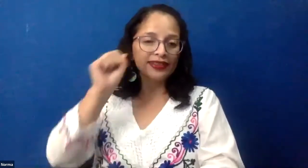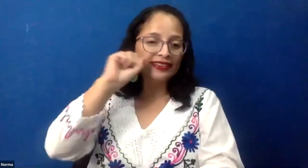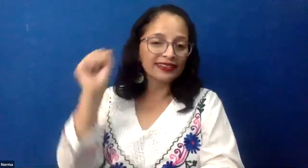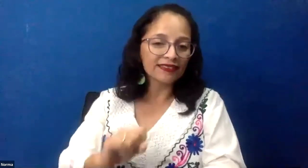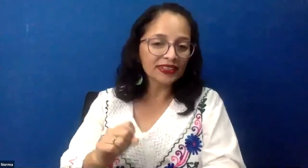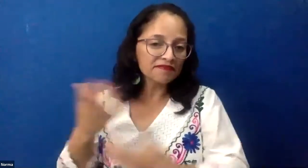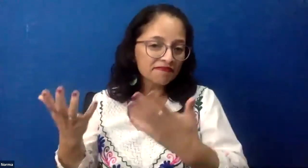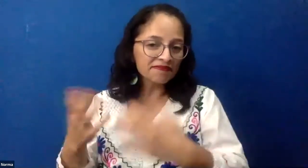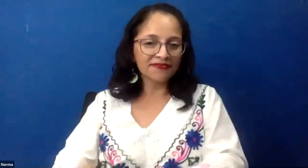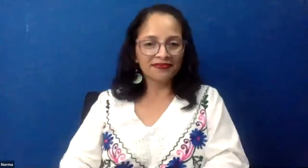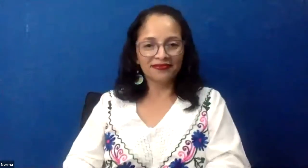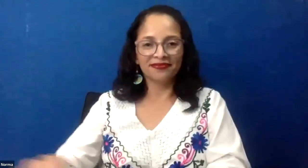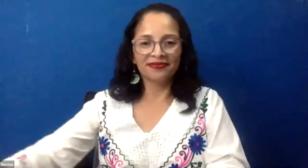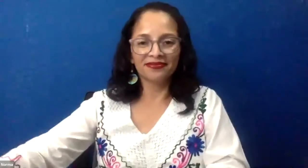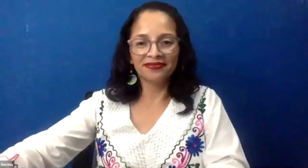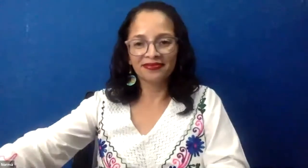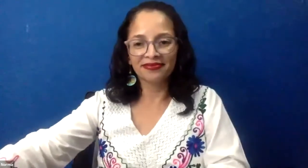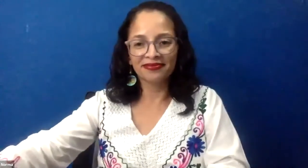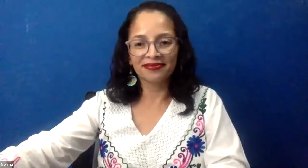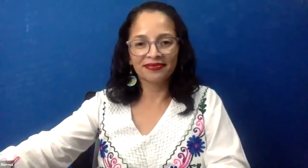Is it copper, gold or silver?